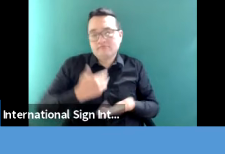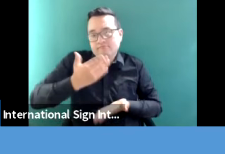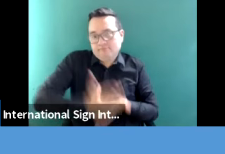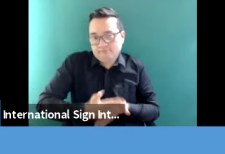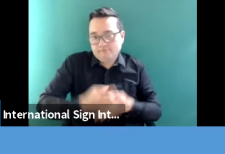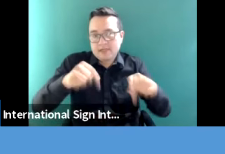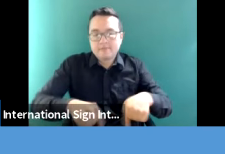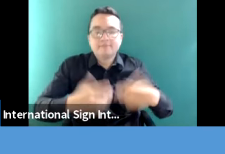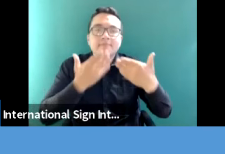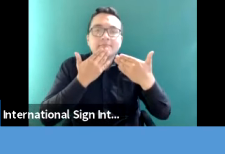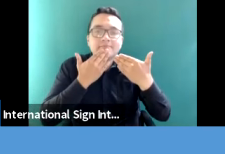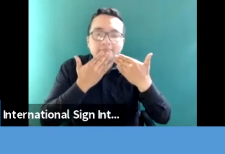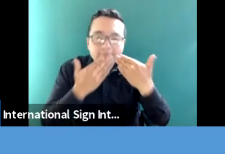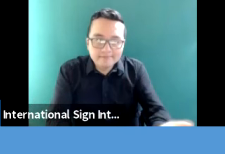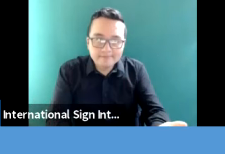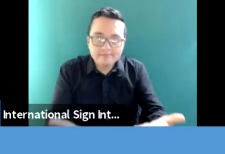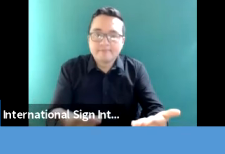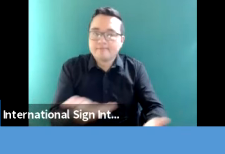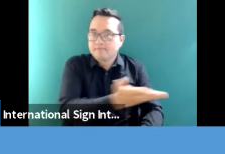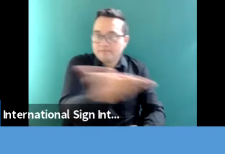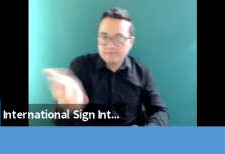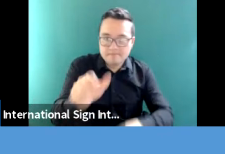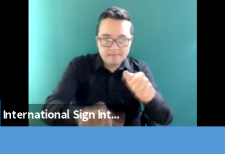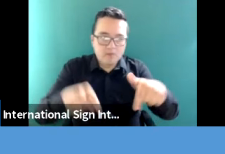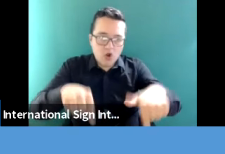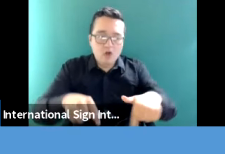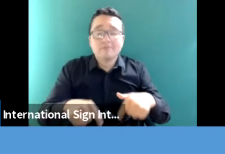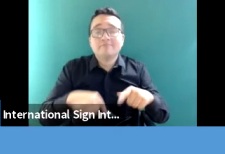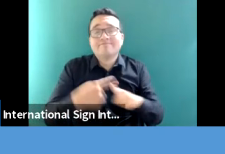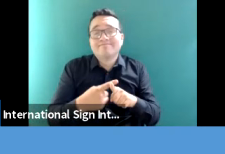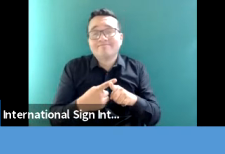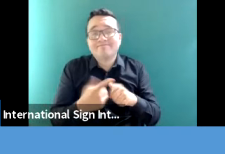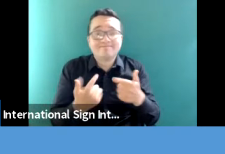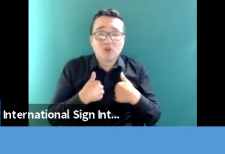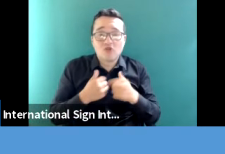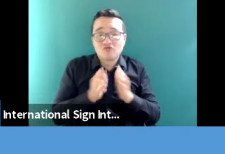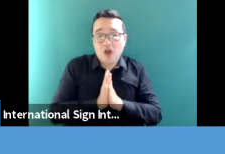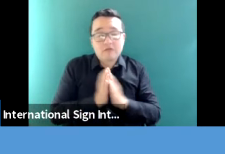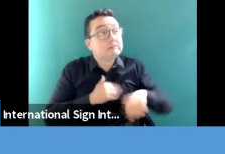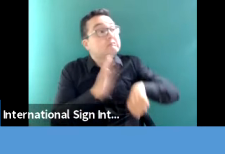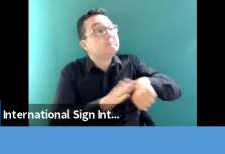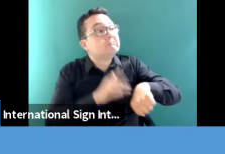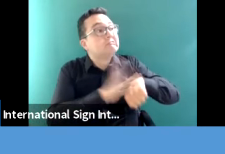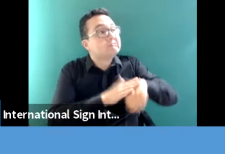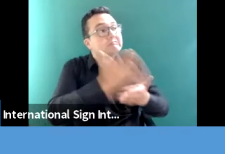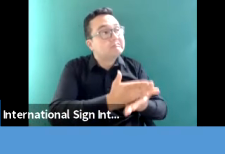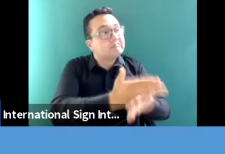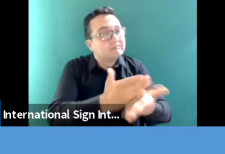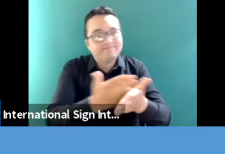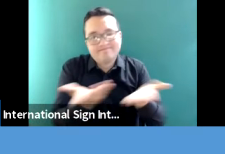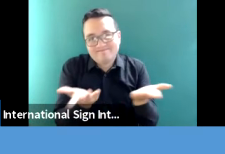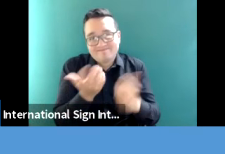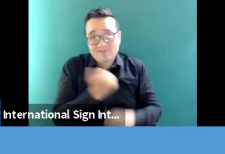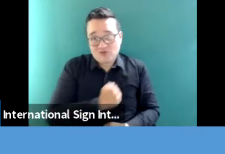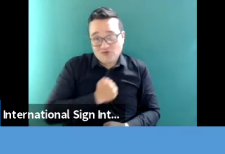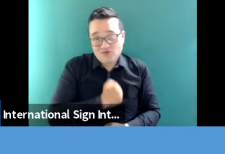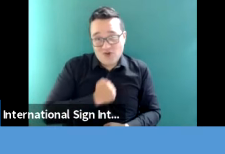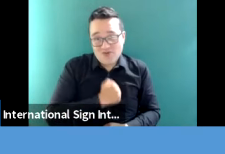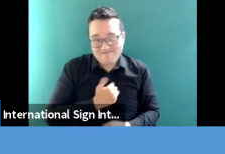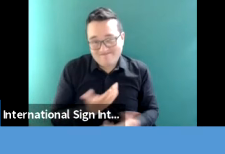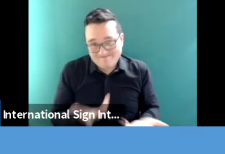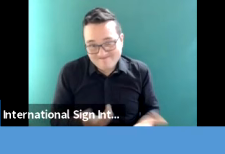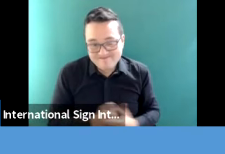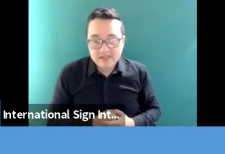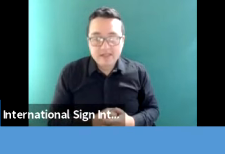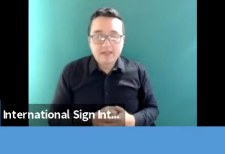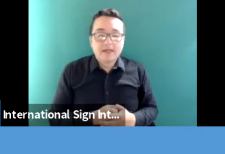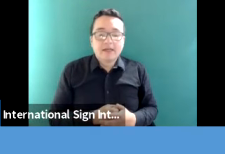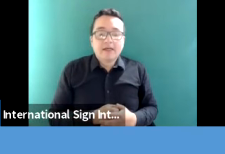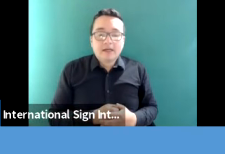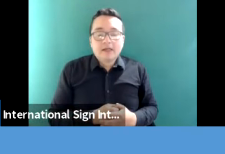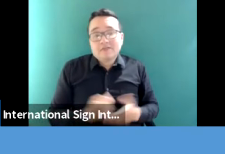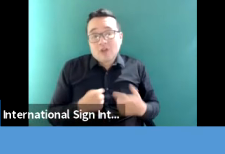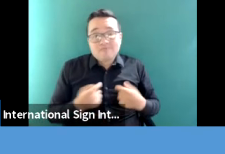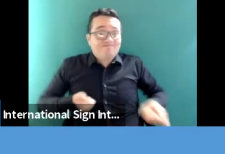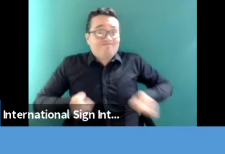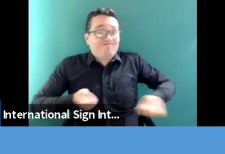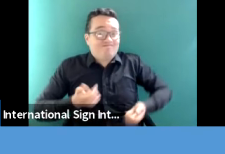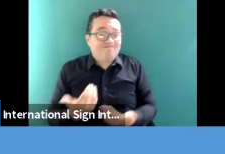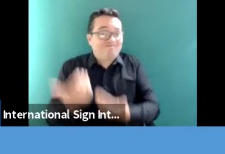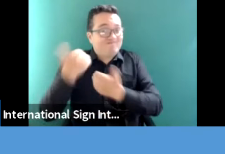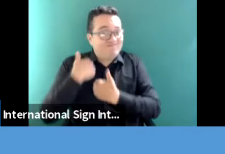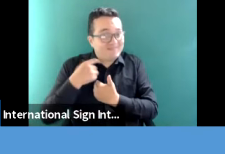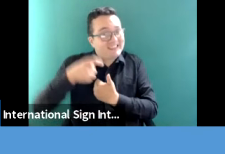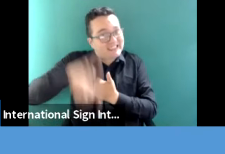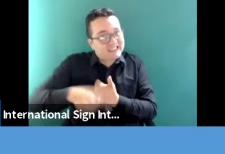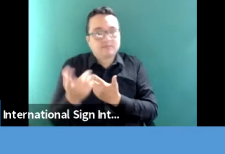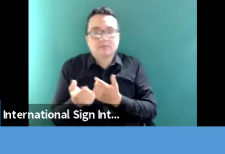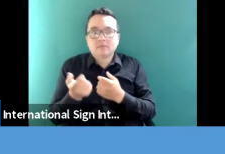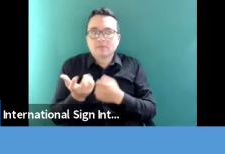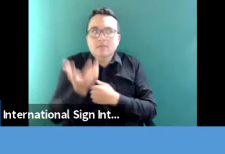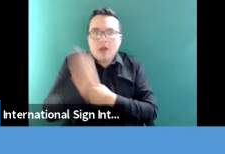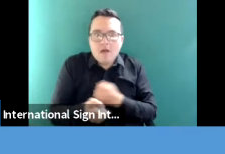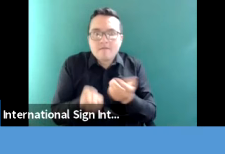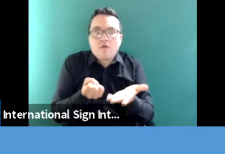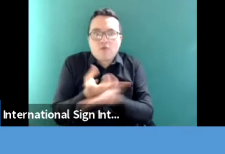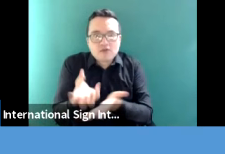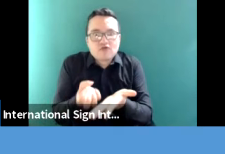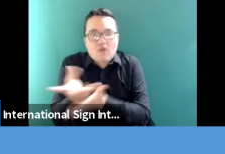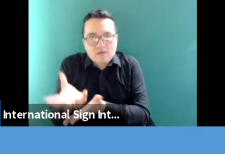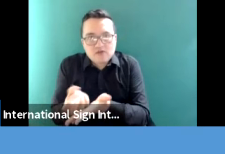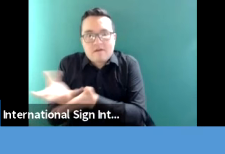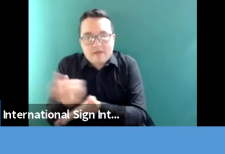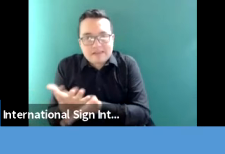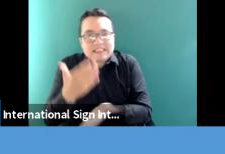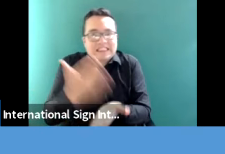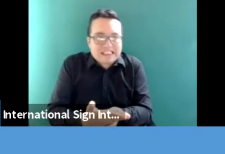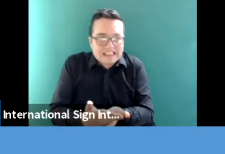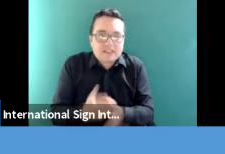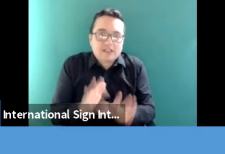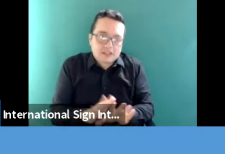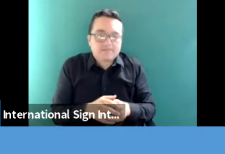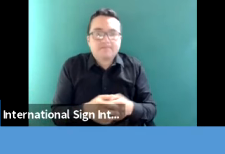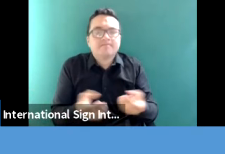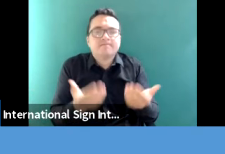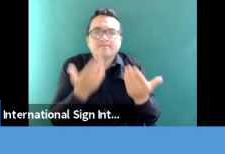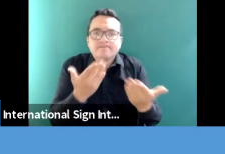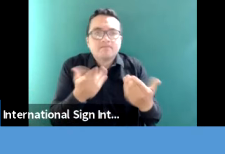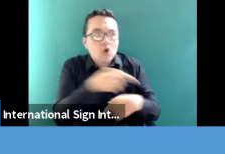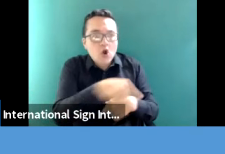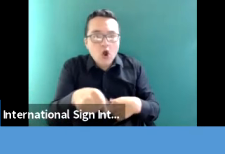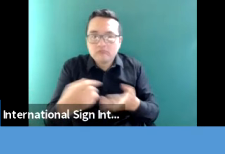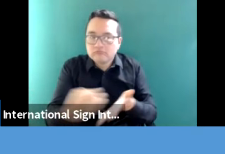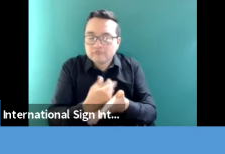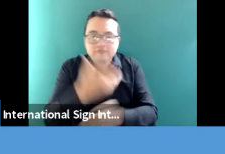Benefiting from the outcome of the DARE Index report to build up and enhance the capacity of your advocacy efforts and also to support public and private sectors efforts in adopting standards of accessible ICT's and the disposition of the CRPD.